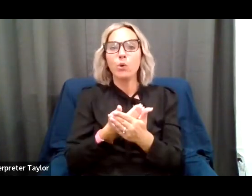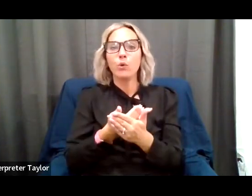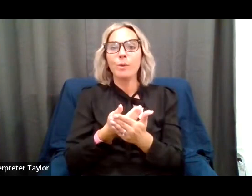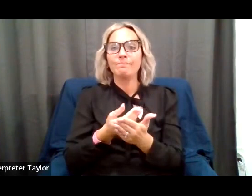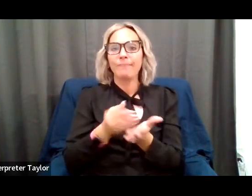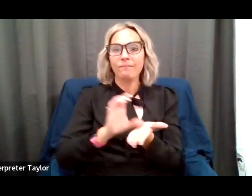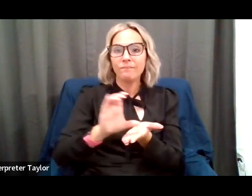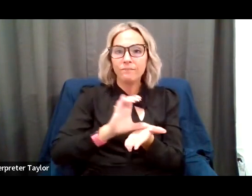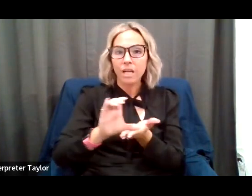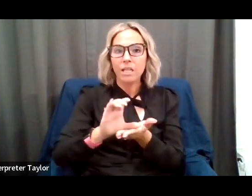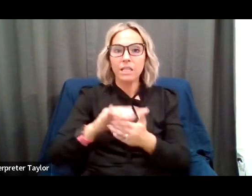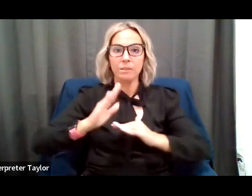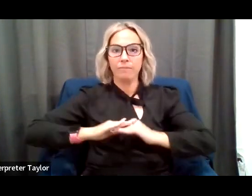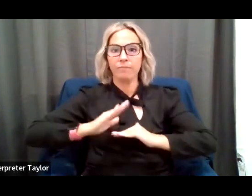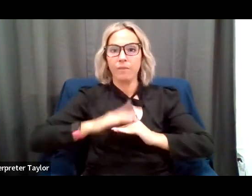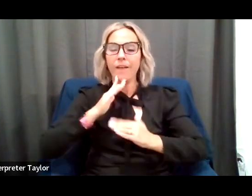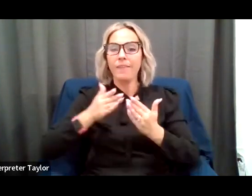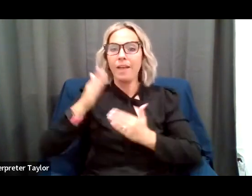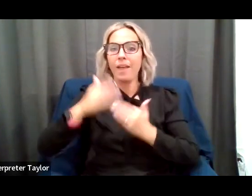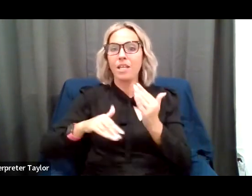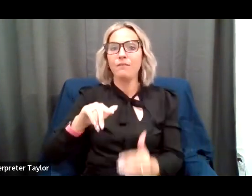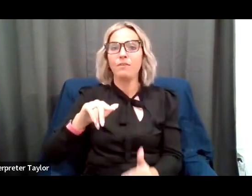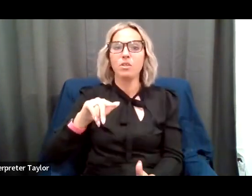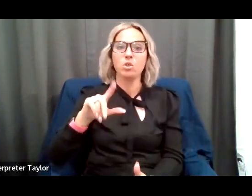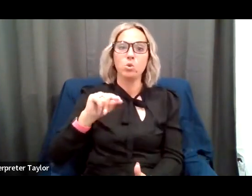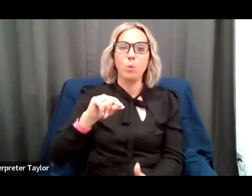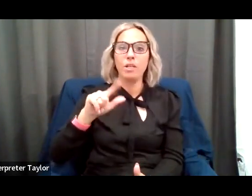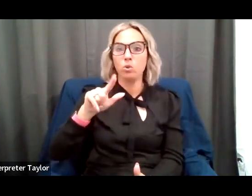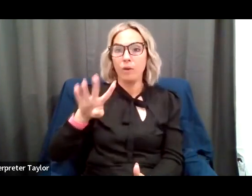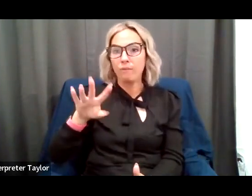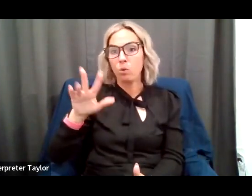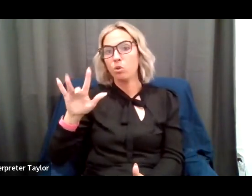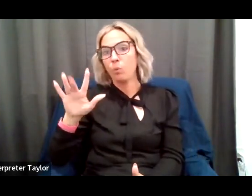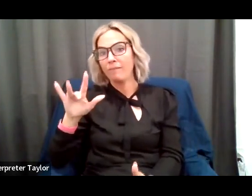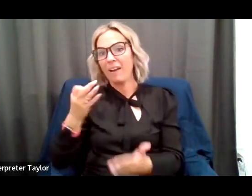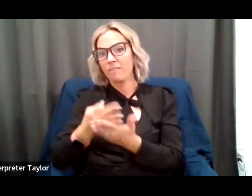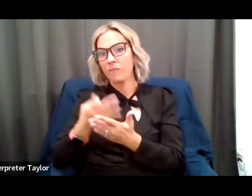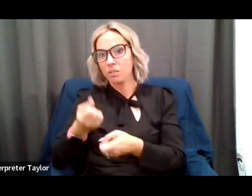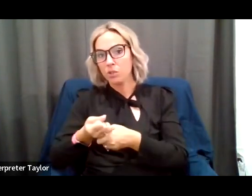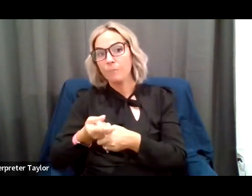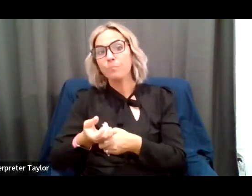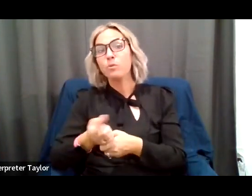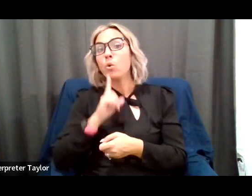24/25, uh, fiscal year. So we really have three years to